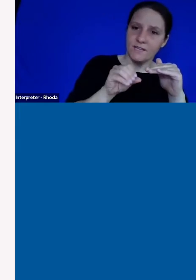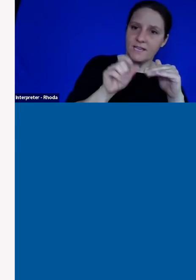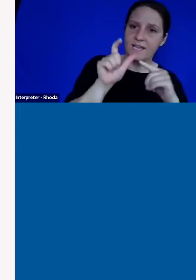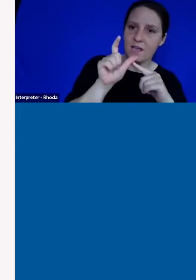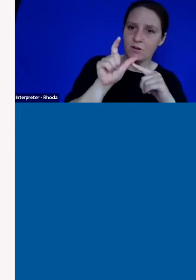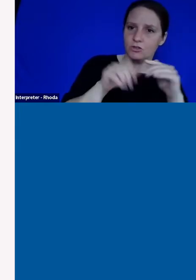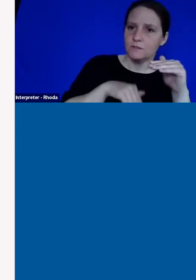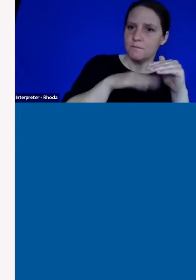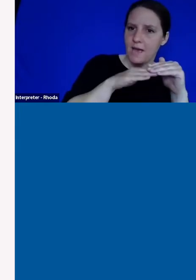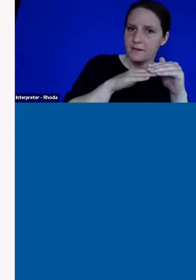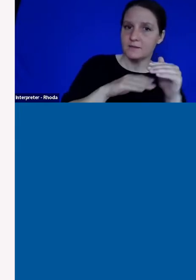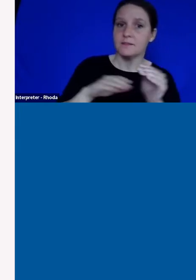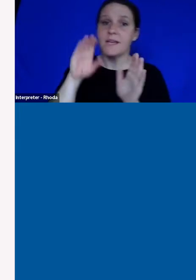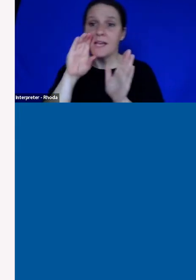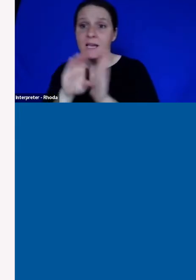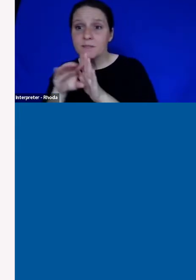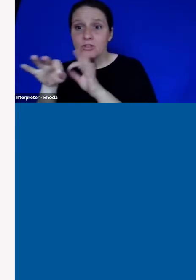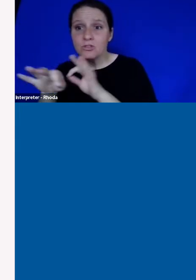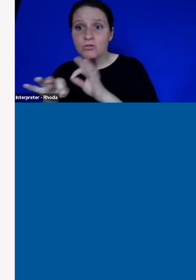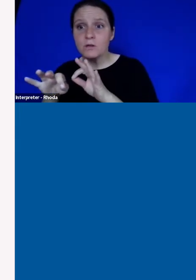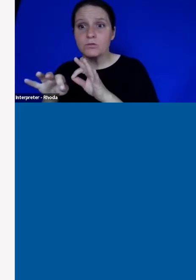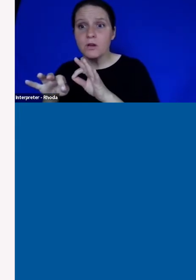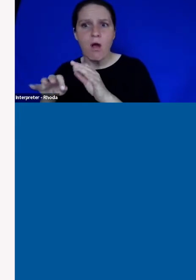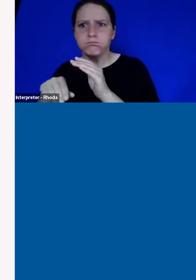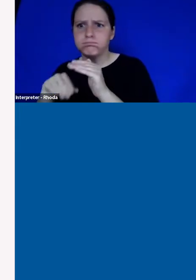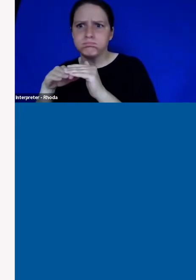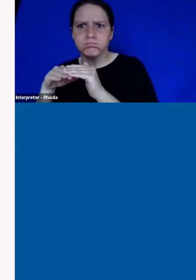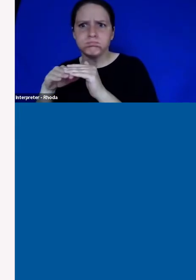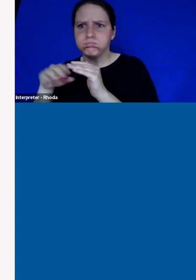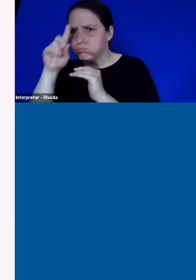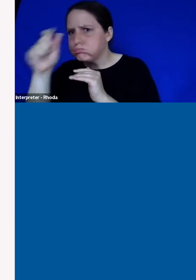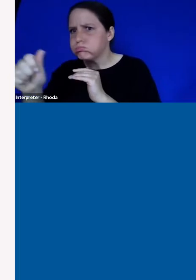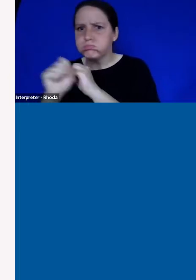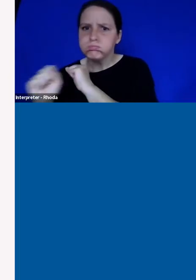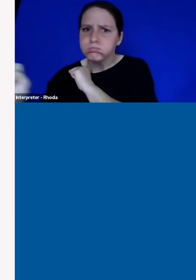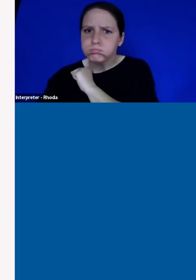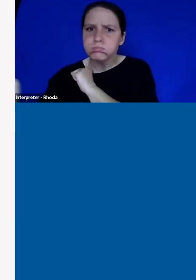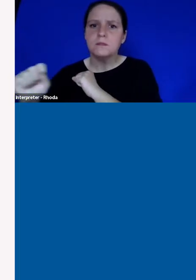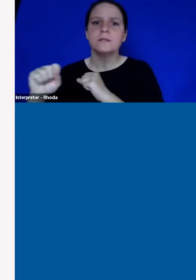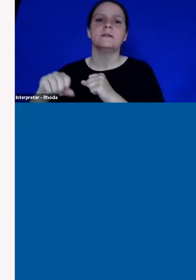so you can do them as much as you want, but you wanna start from the most relevant content to the background elements and specifics.